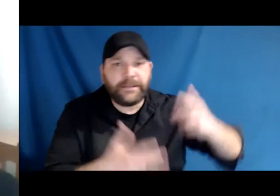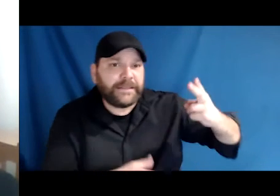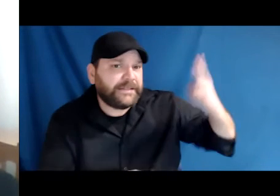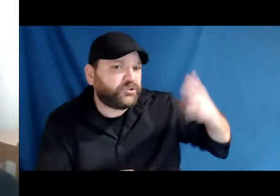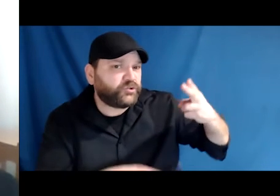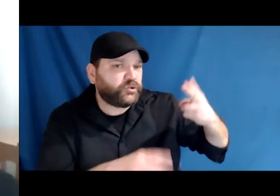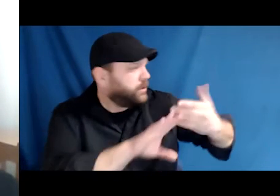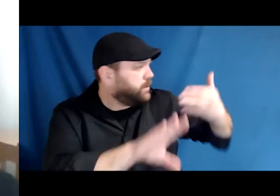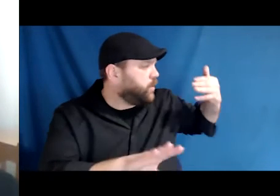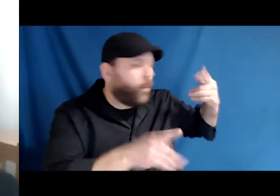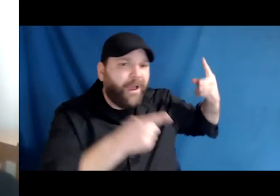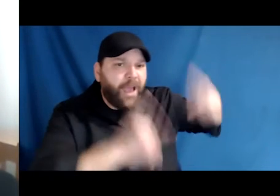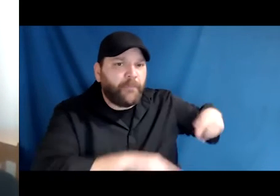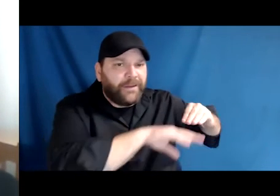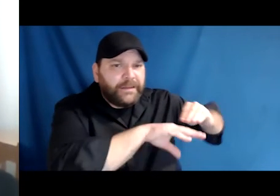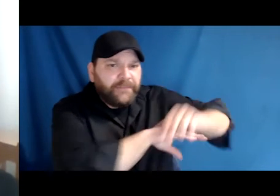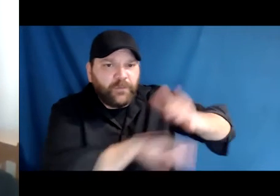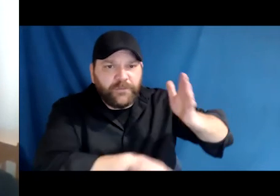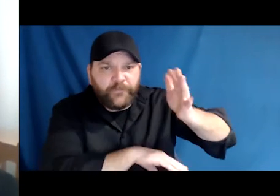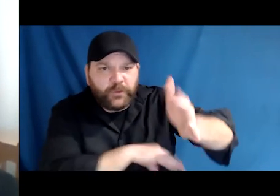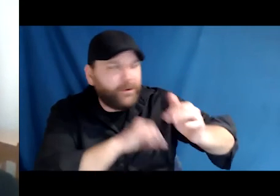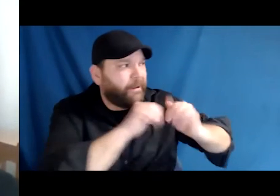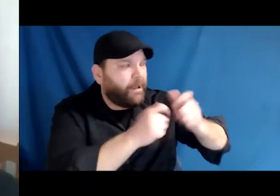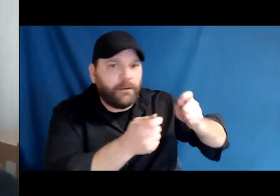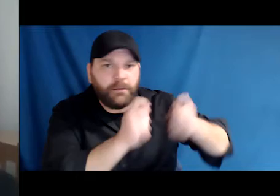all of that kind of inspirational and creative thinking is exactly what we all needed.